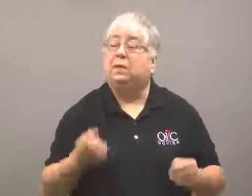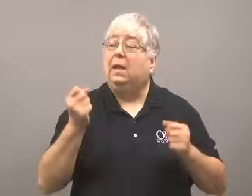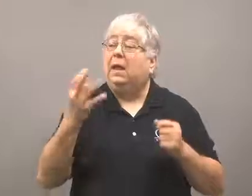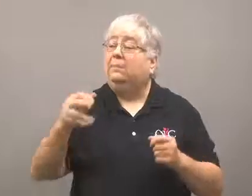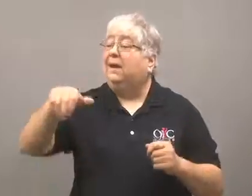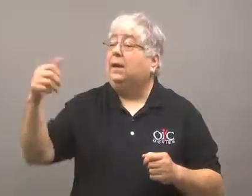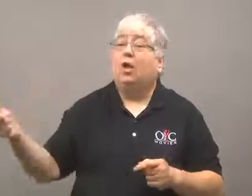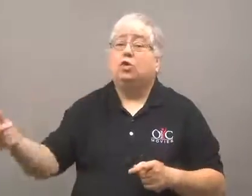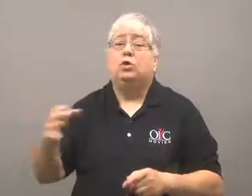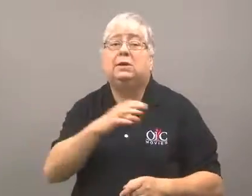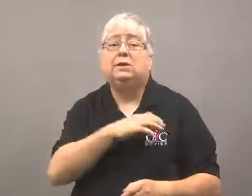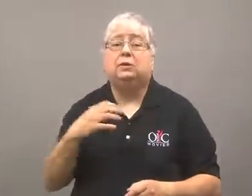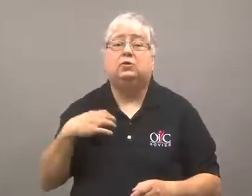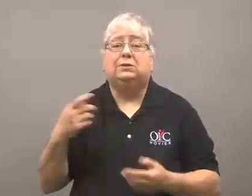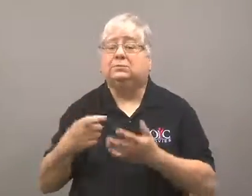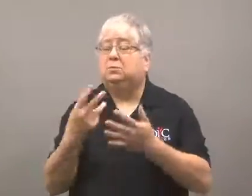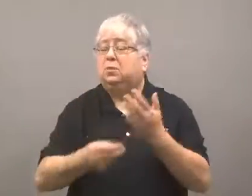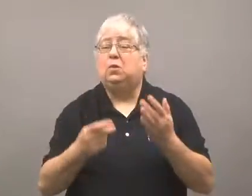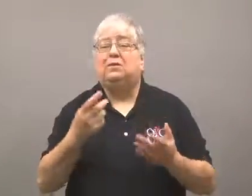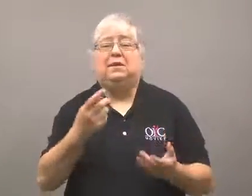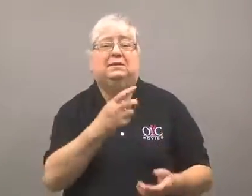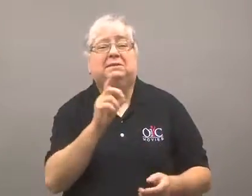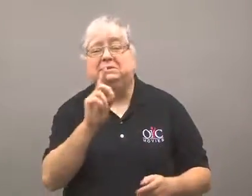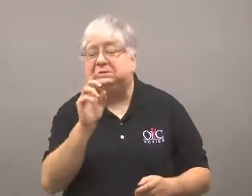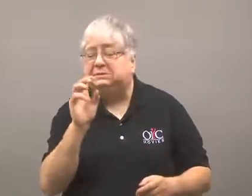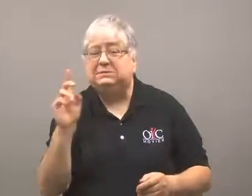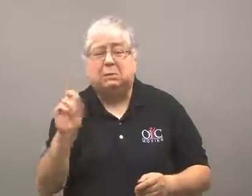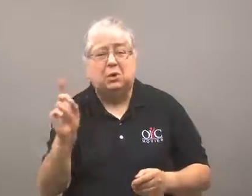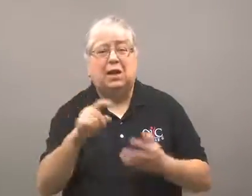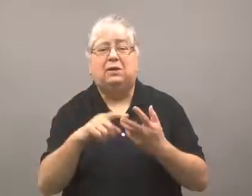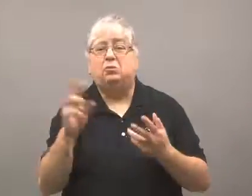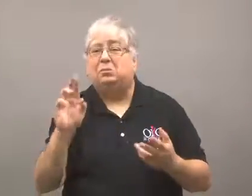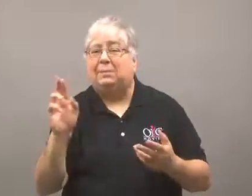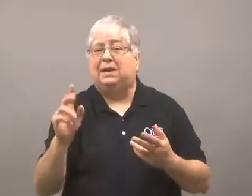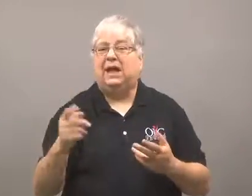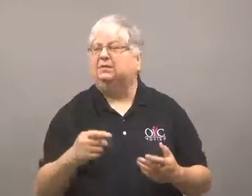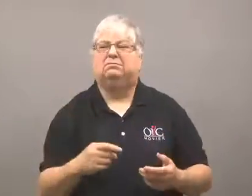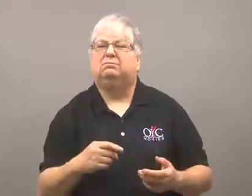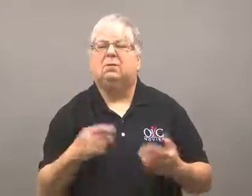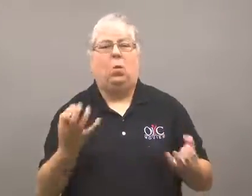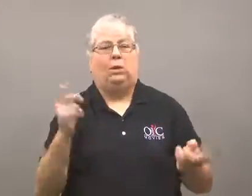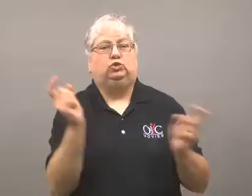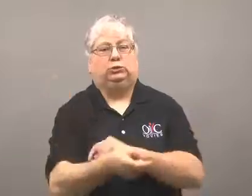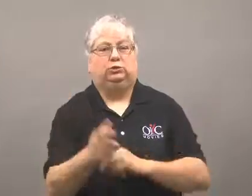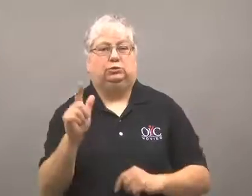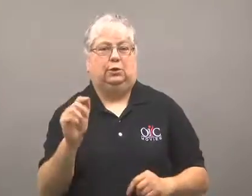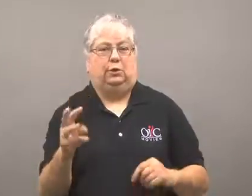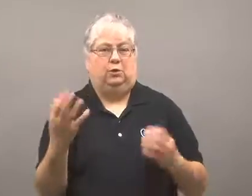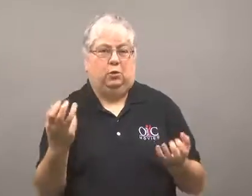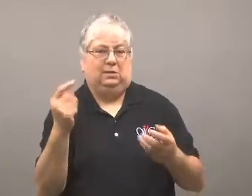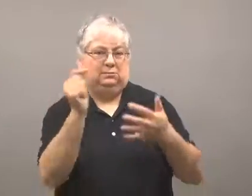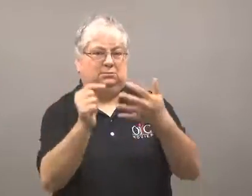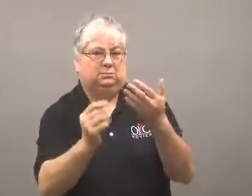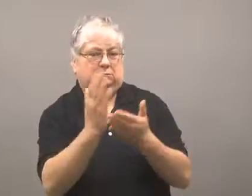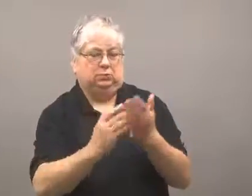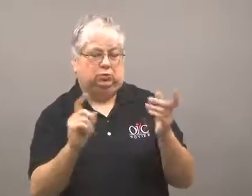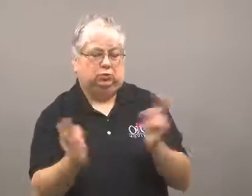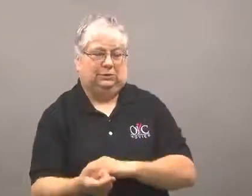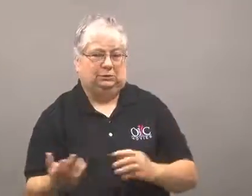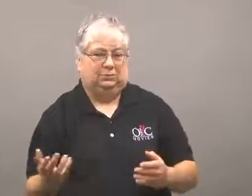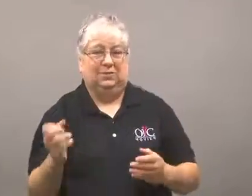Others, both Republican and Democrat, disagree and want to change it.